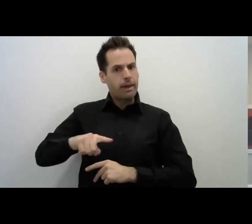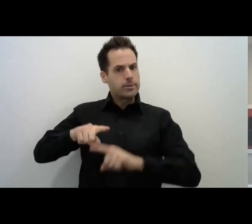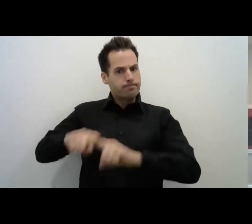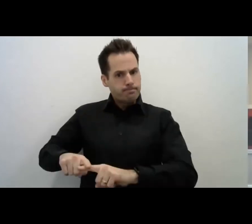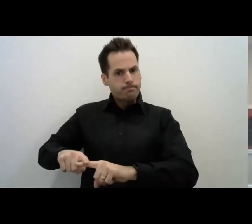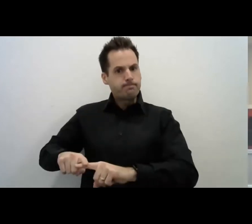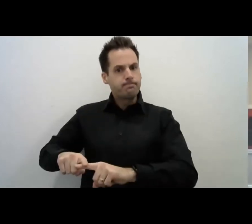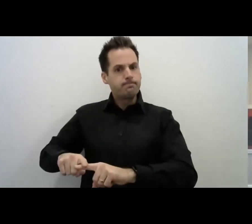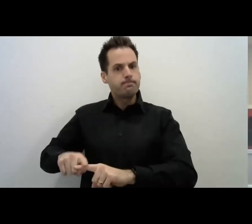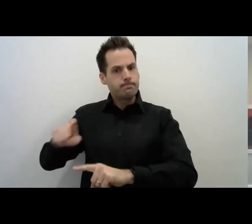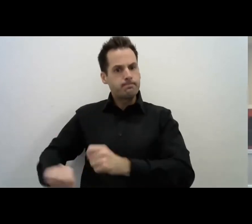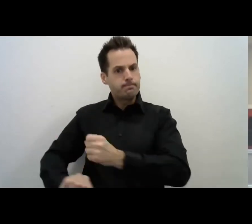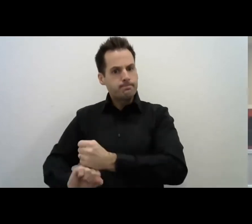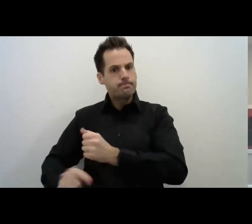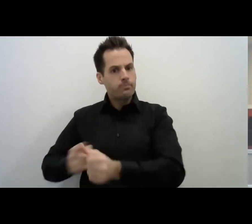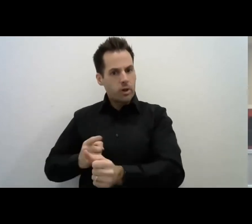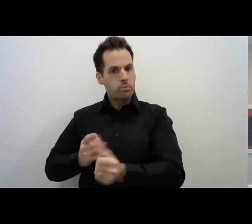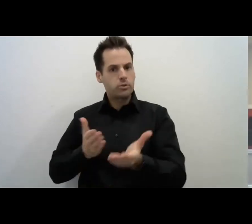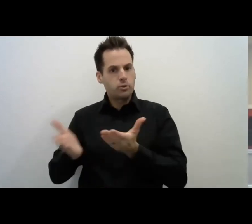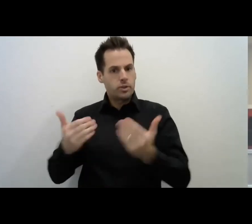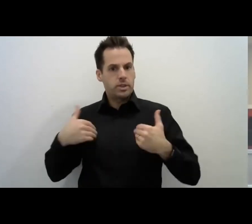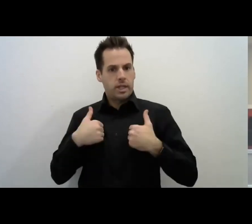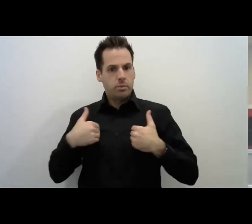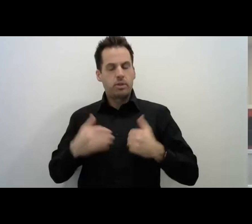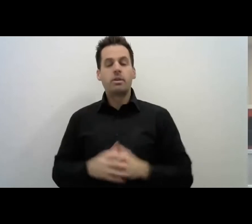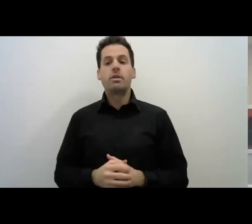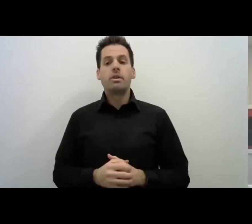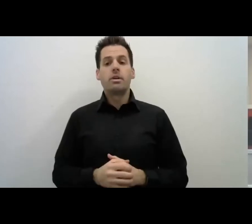going to share my screen and i have a power point that i'm going to lead us through uh today and